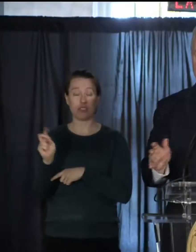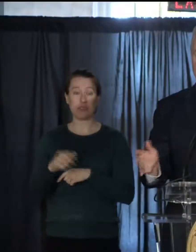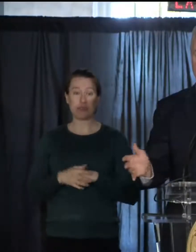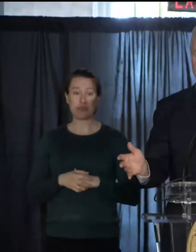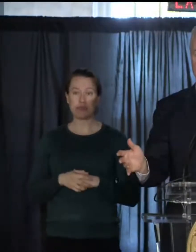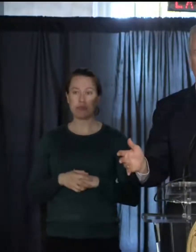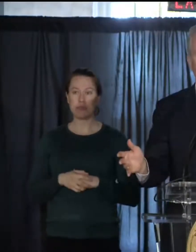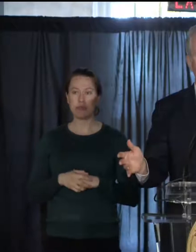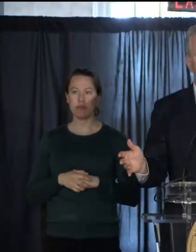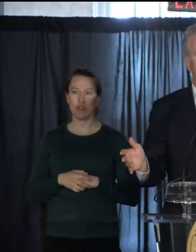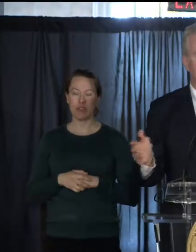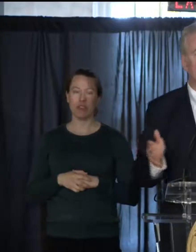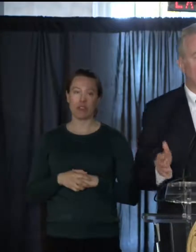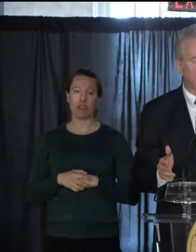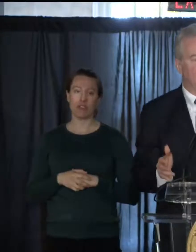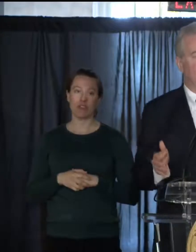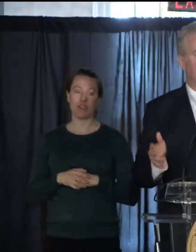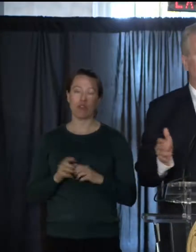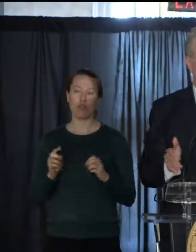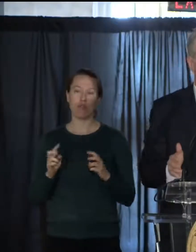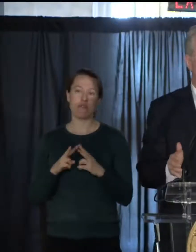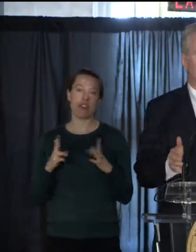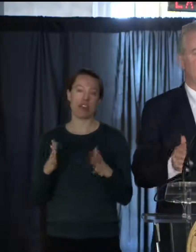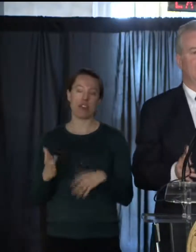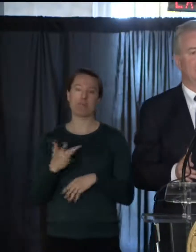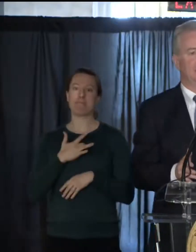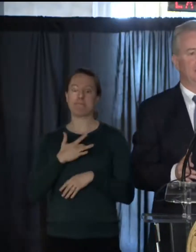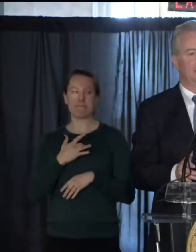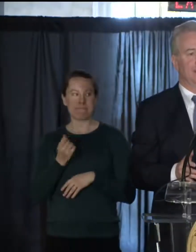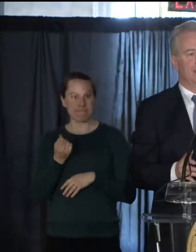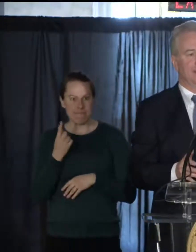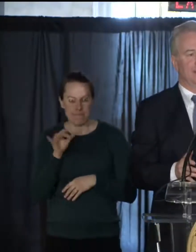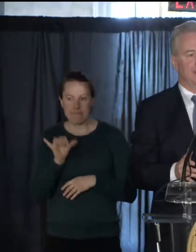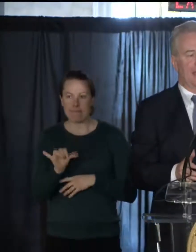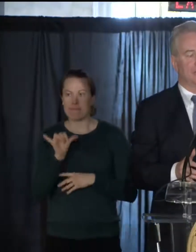SO IT WAS VERY DIS HEARTENING AND ALARMING TO SEE THAT